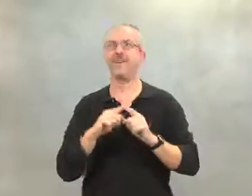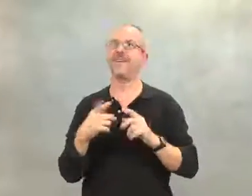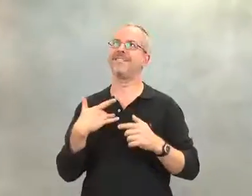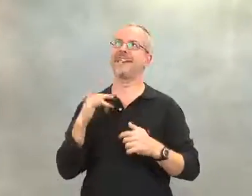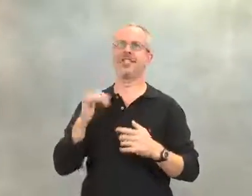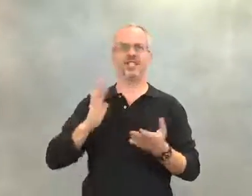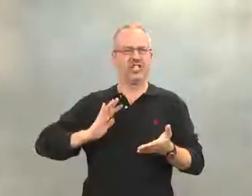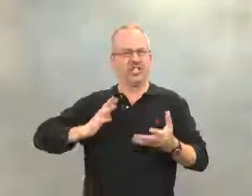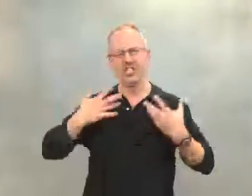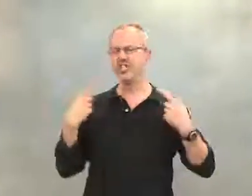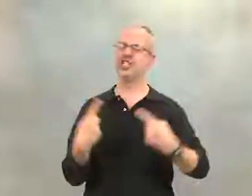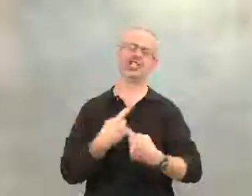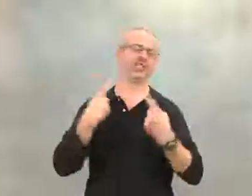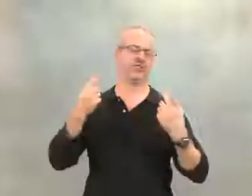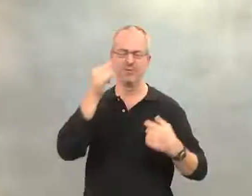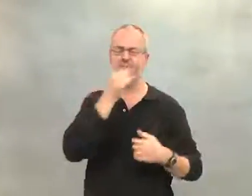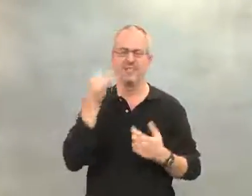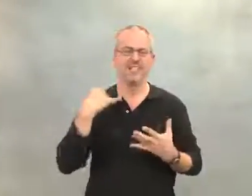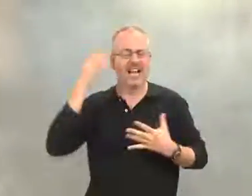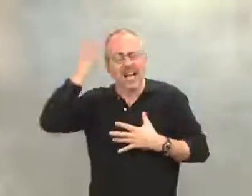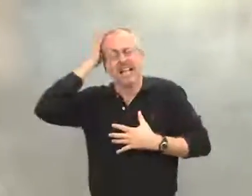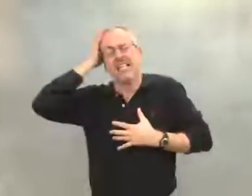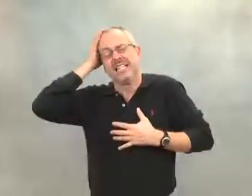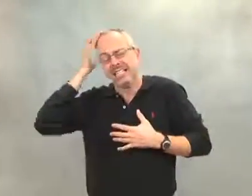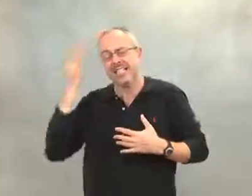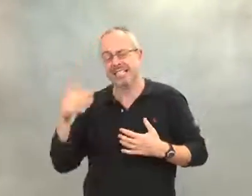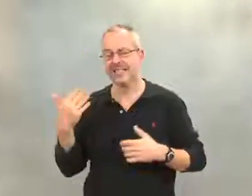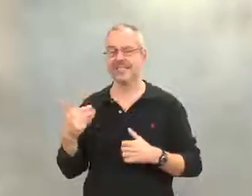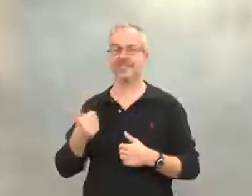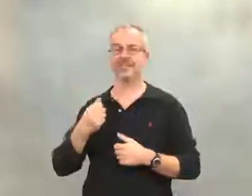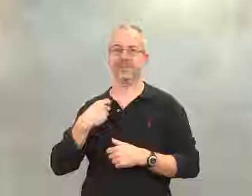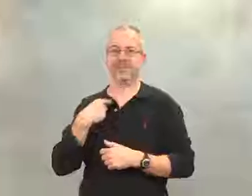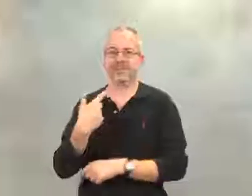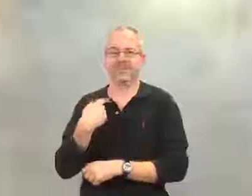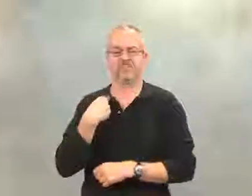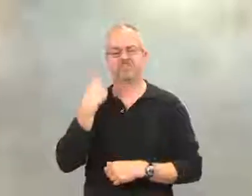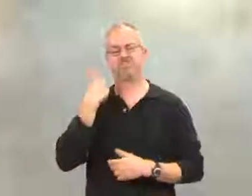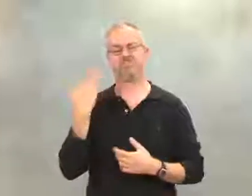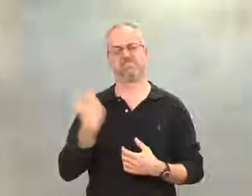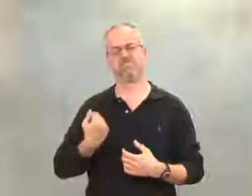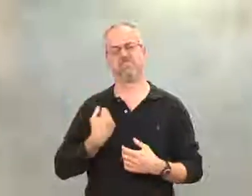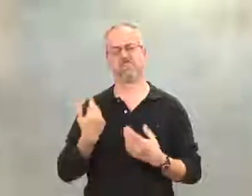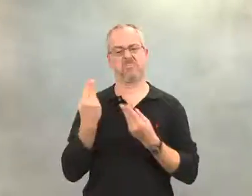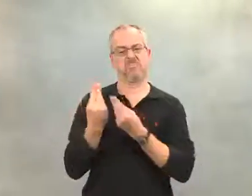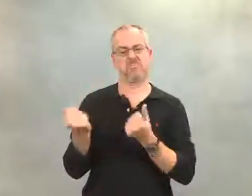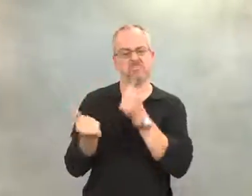I might seem to be exaggerating, but it was really painful.